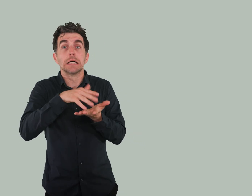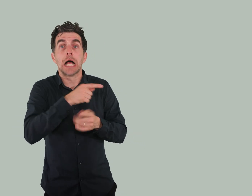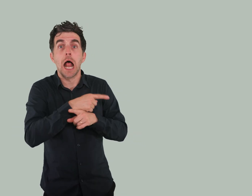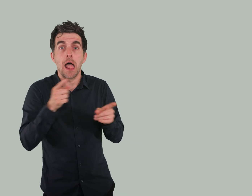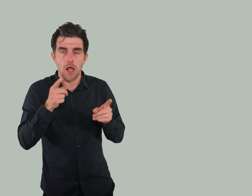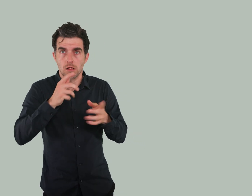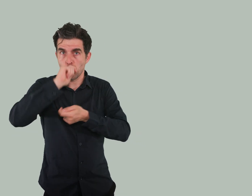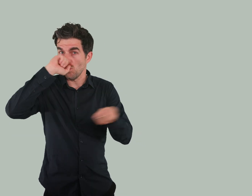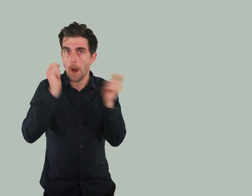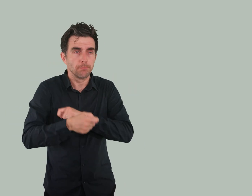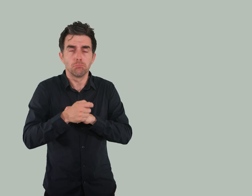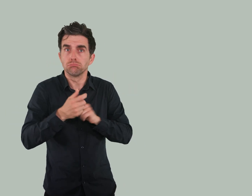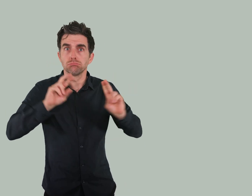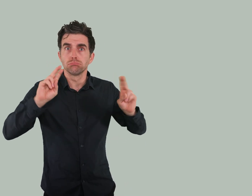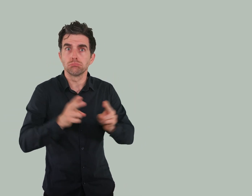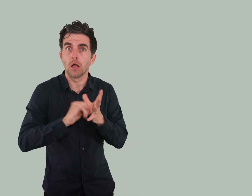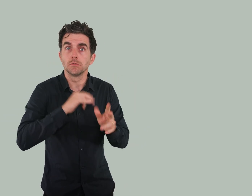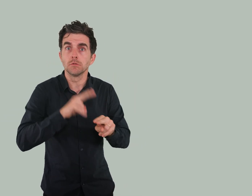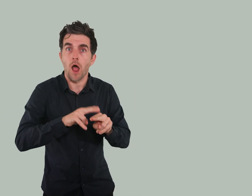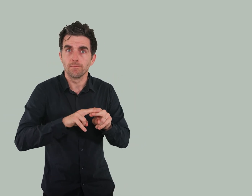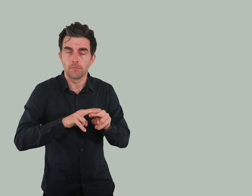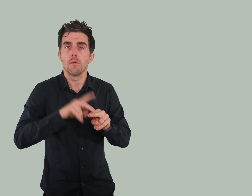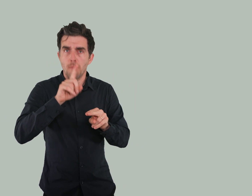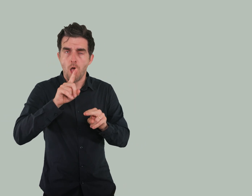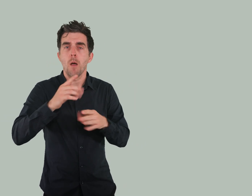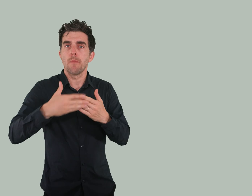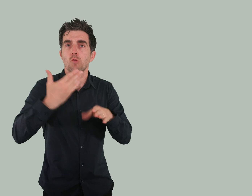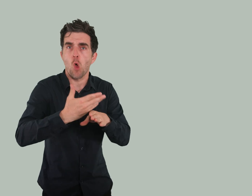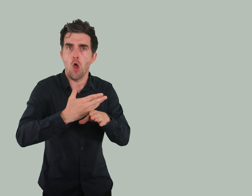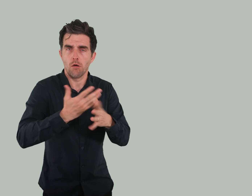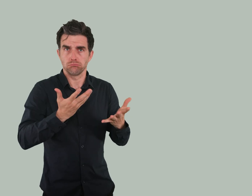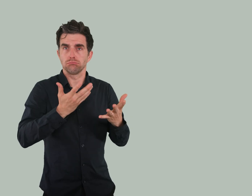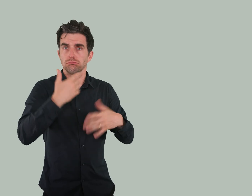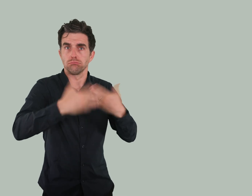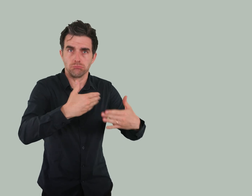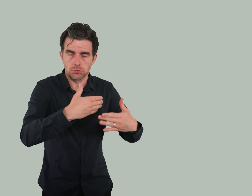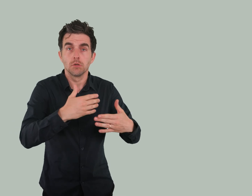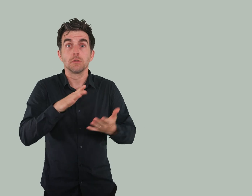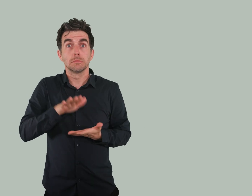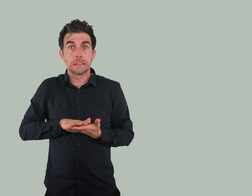Retail work has been reorganised so that fewer staff are expected to do more.